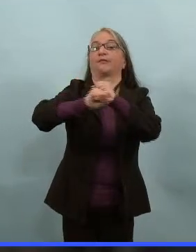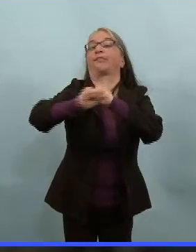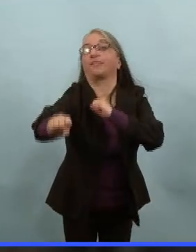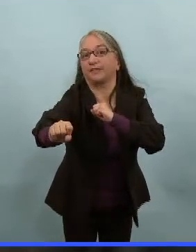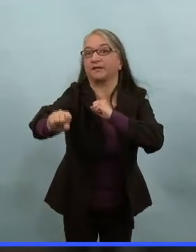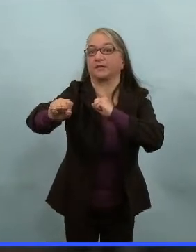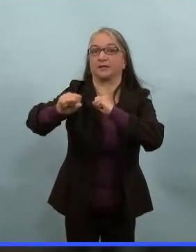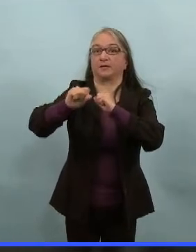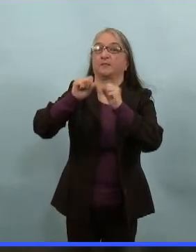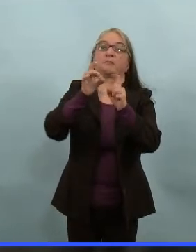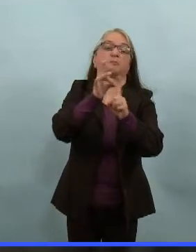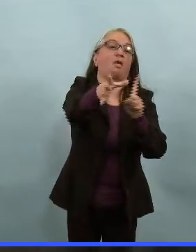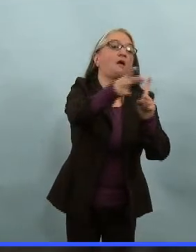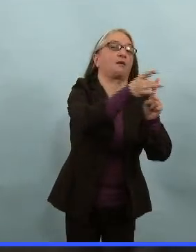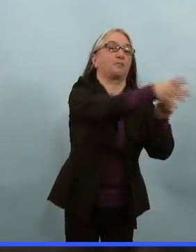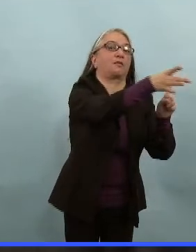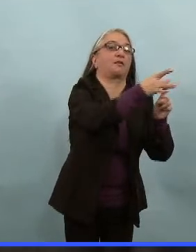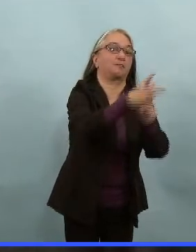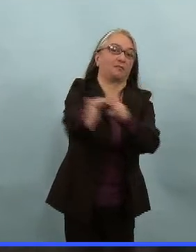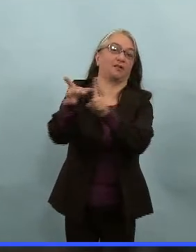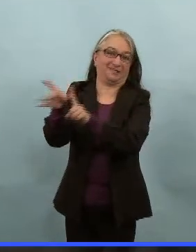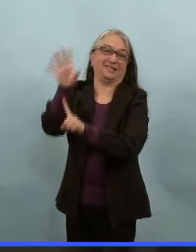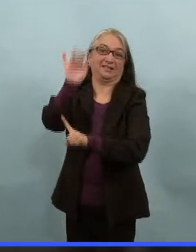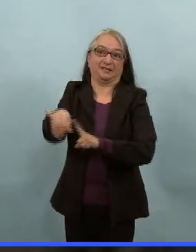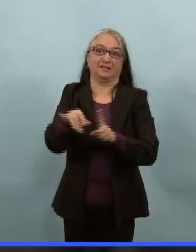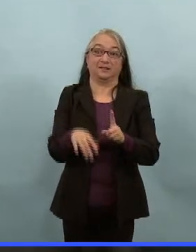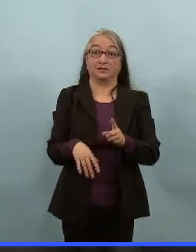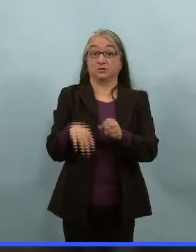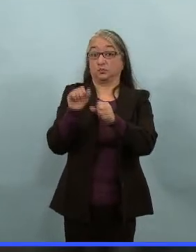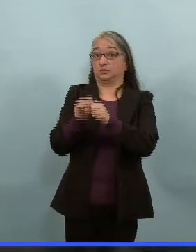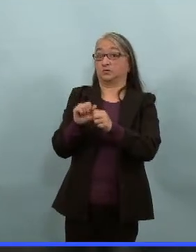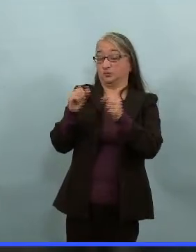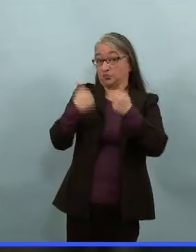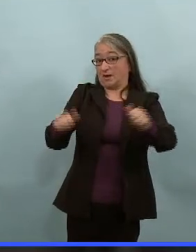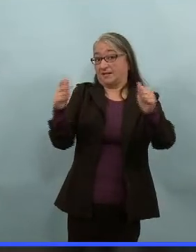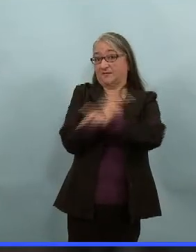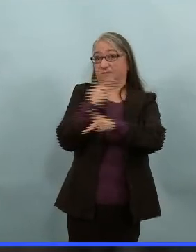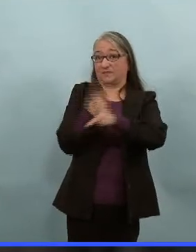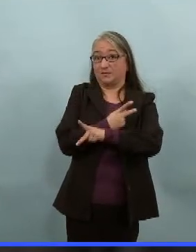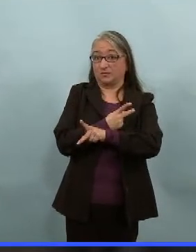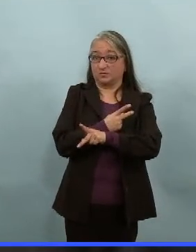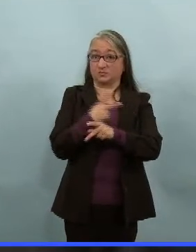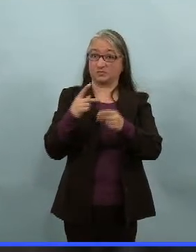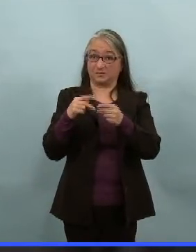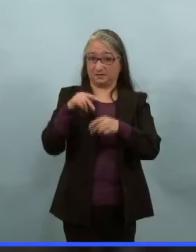those settings where their work is required and to to really you know mitigate some of